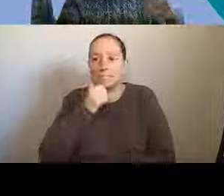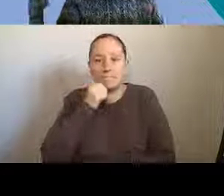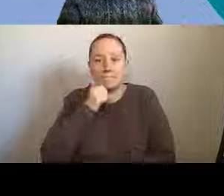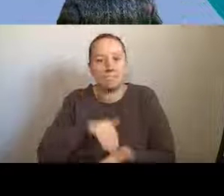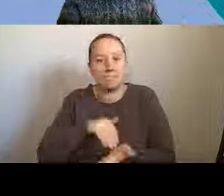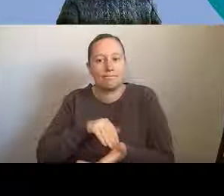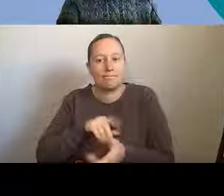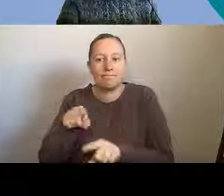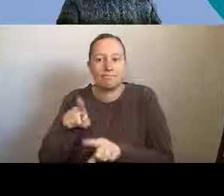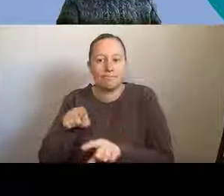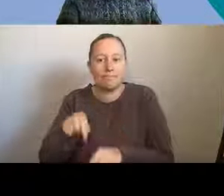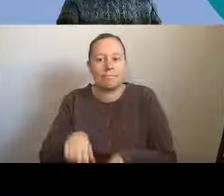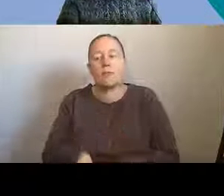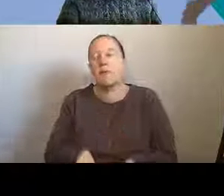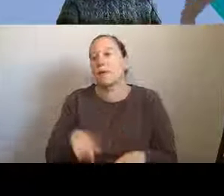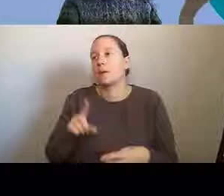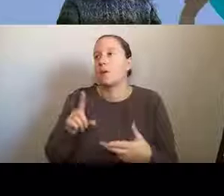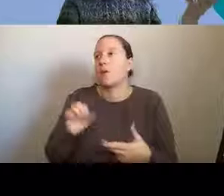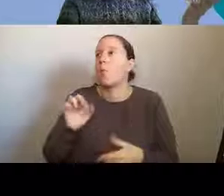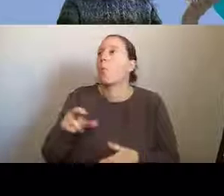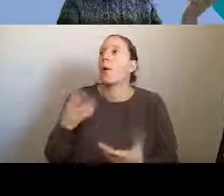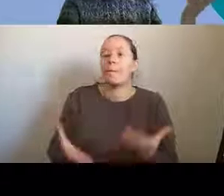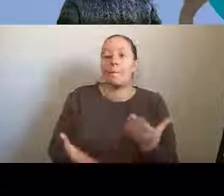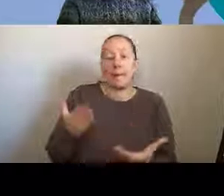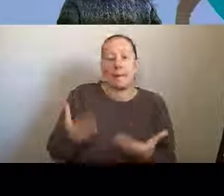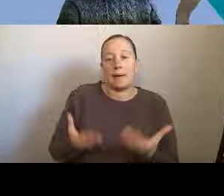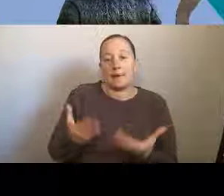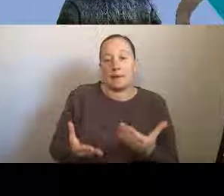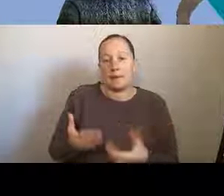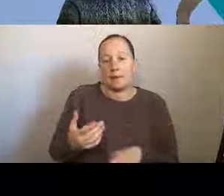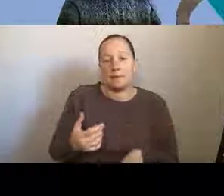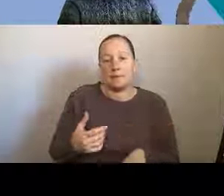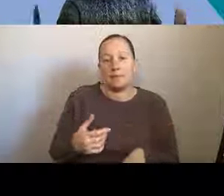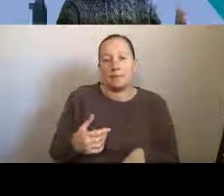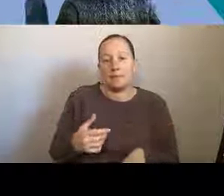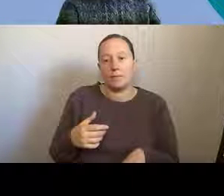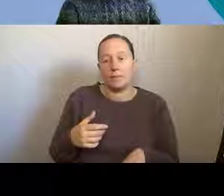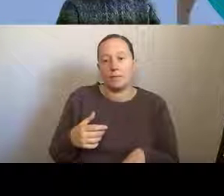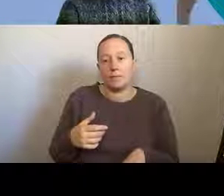Or that you're able to get information that some other researchers,